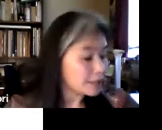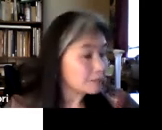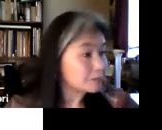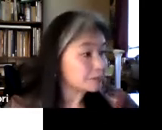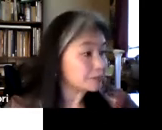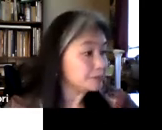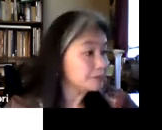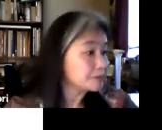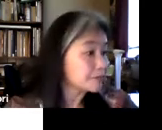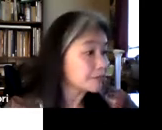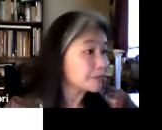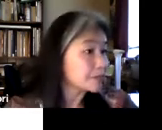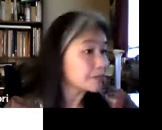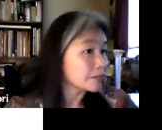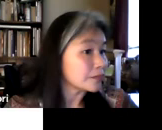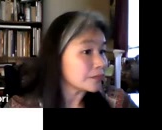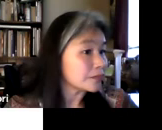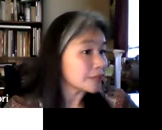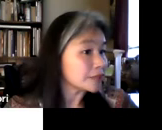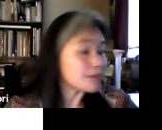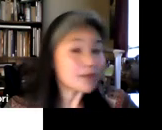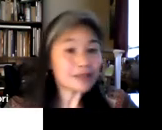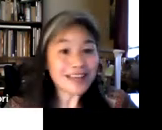communication that needed to happen. And it just so happened